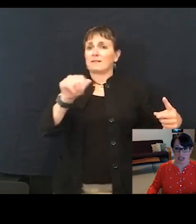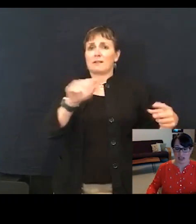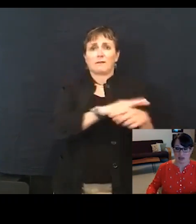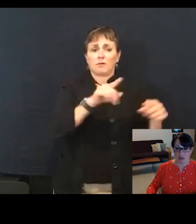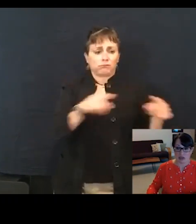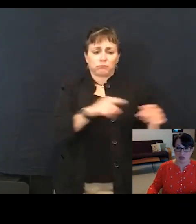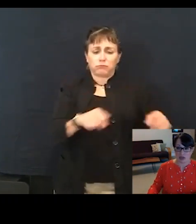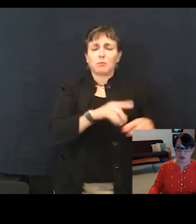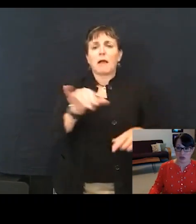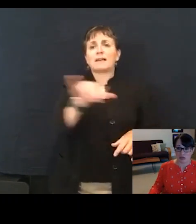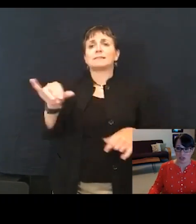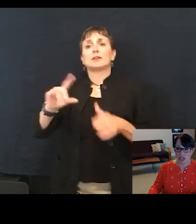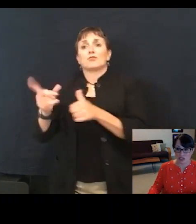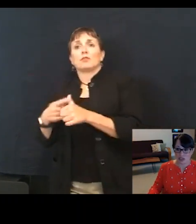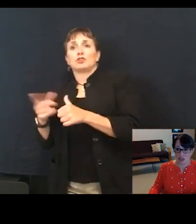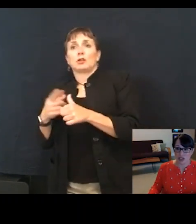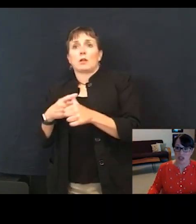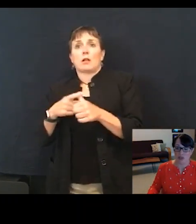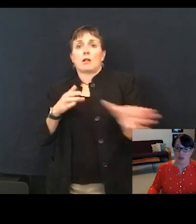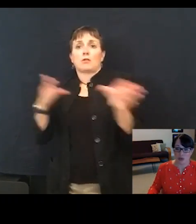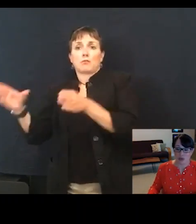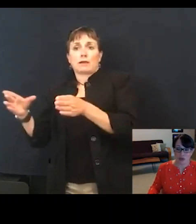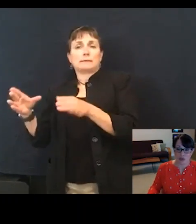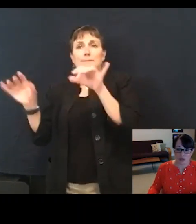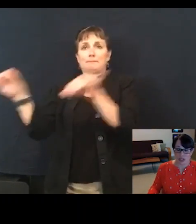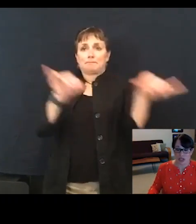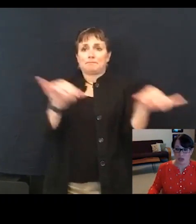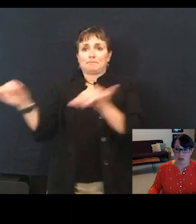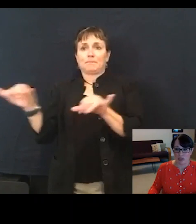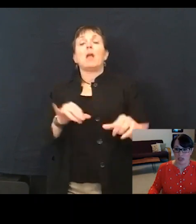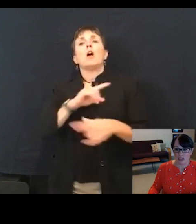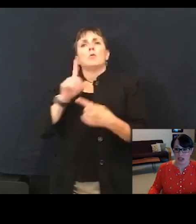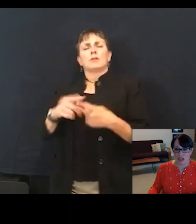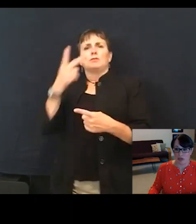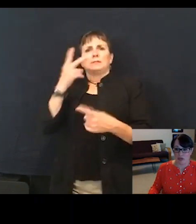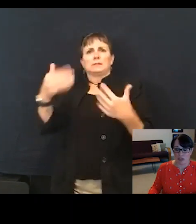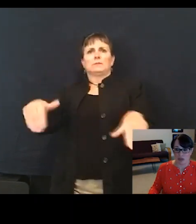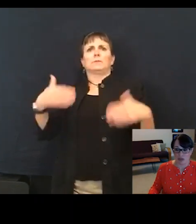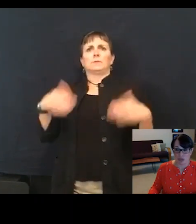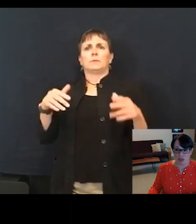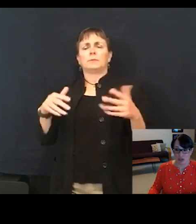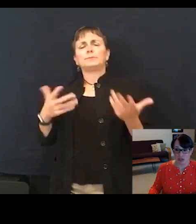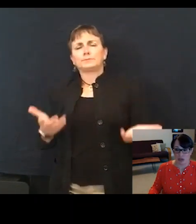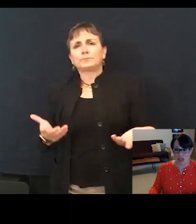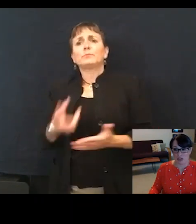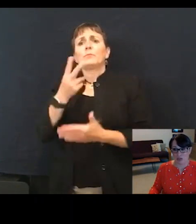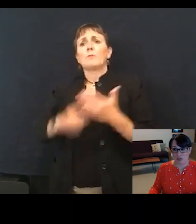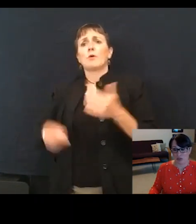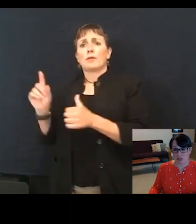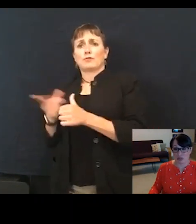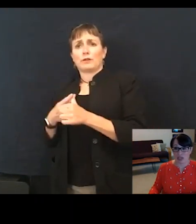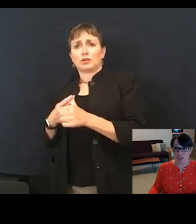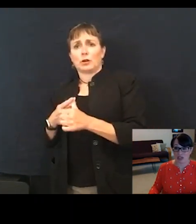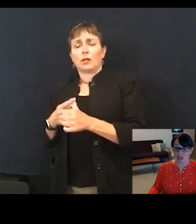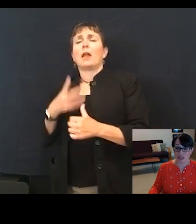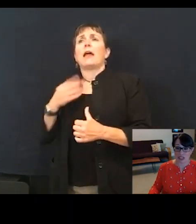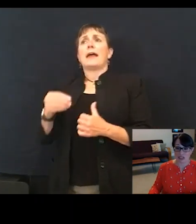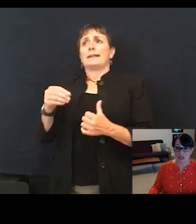And that when you look at the quantification, both the original hybrids and the hybrid V2 vectors are actually producing myosin 7A to levels